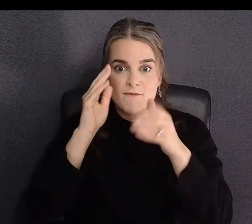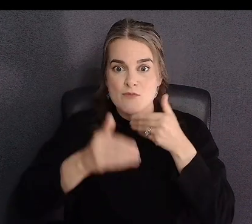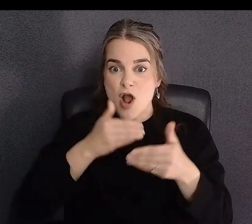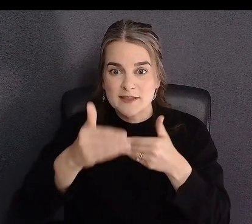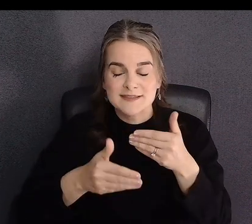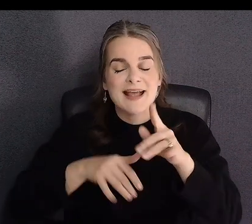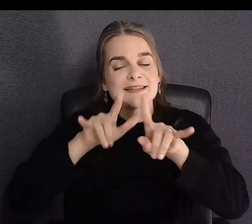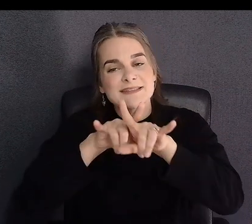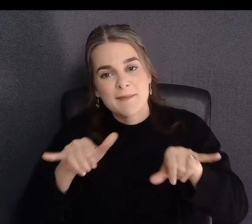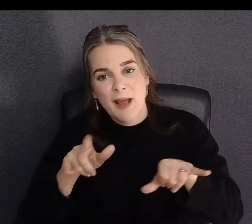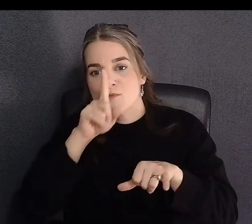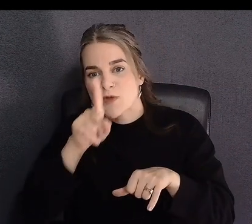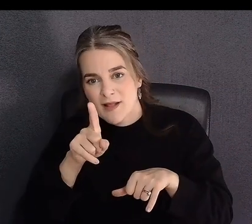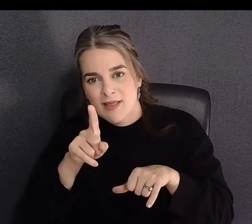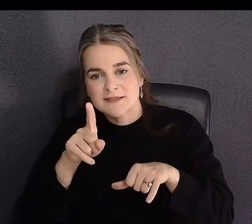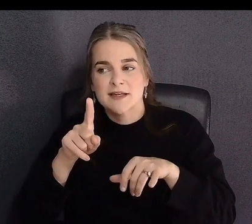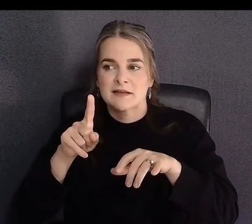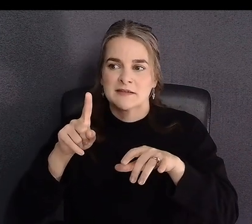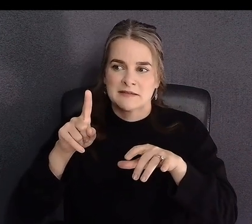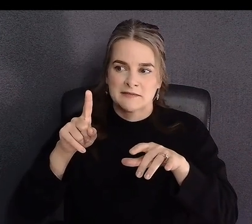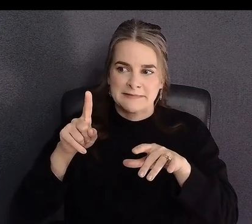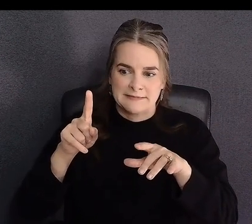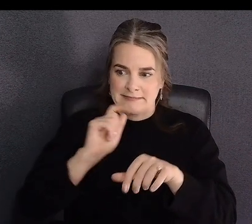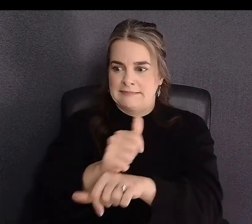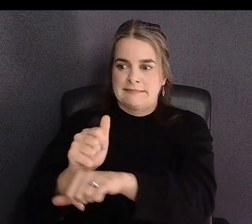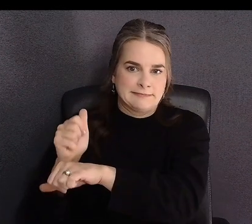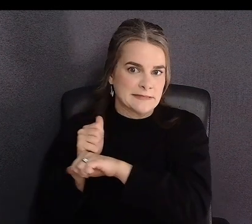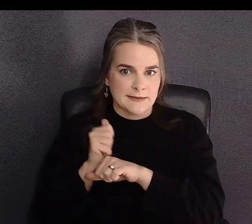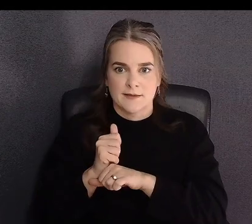and logistically that it matches what you're looking for.